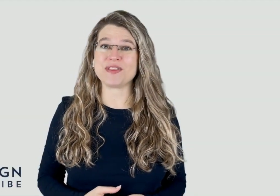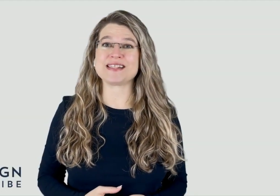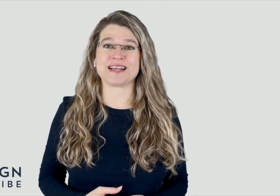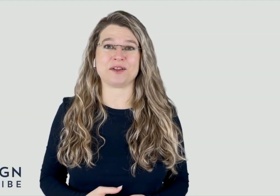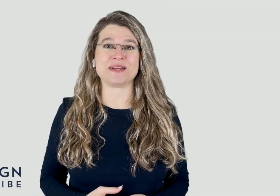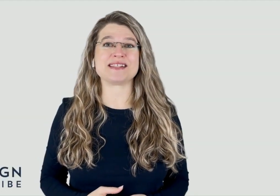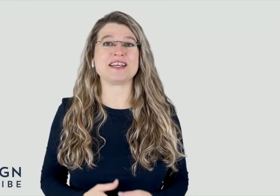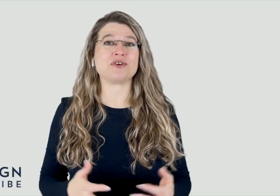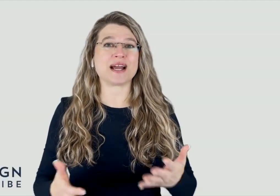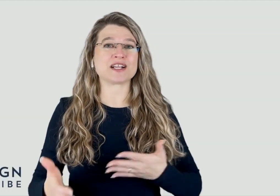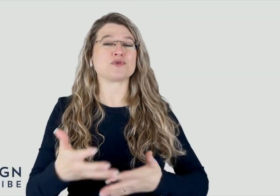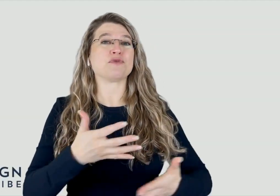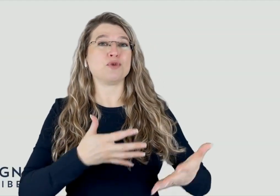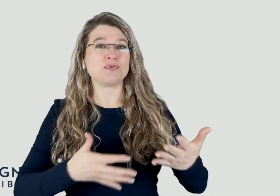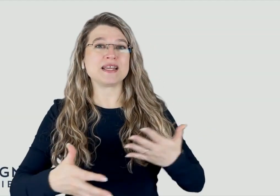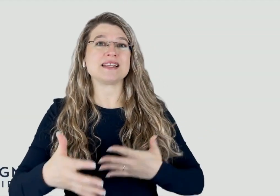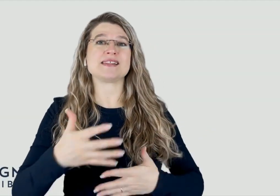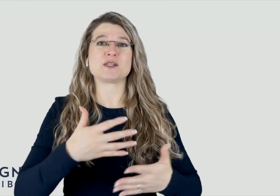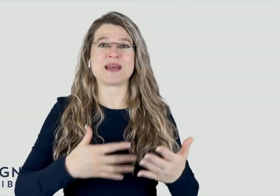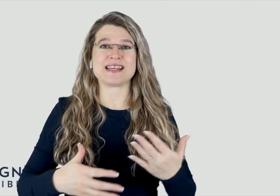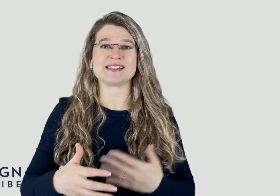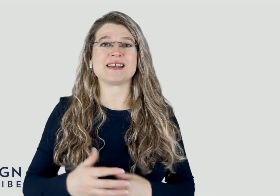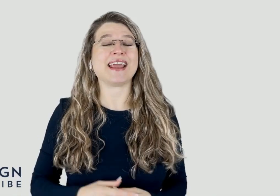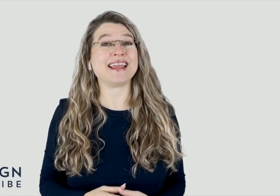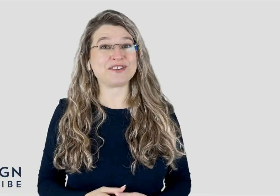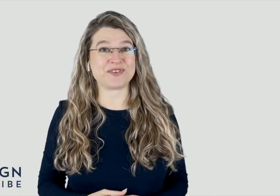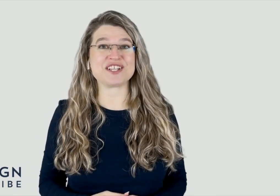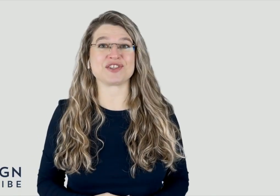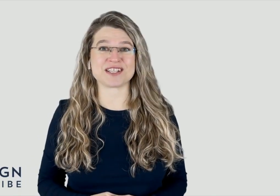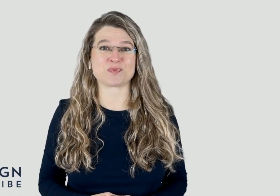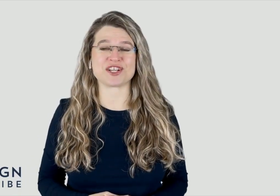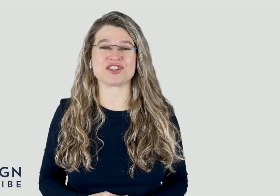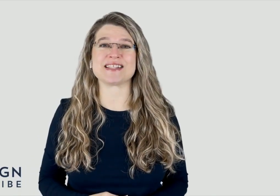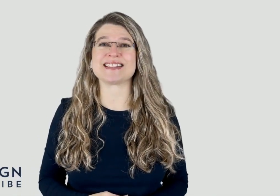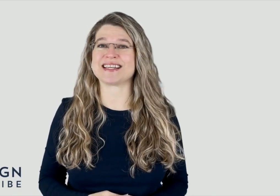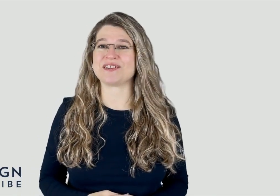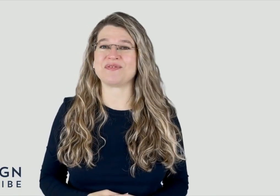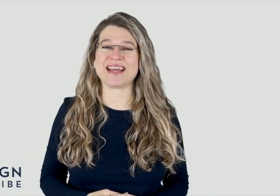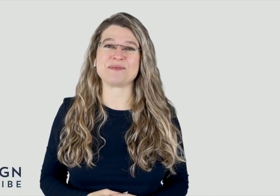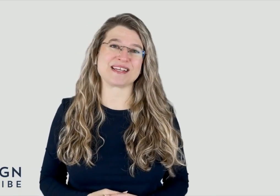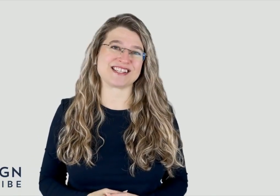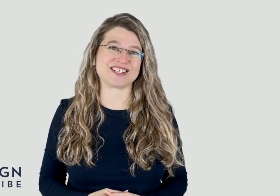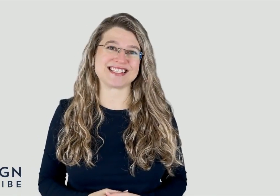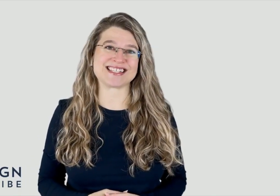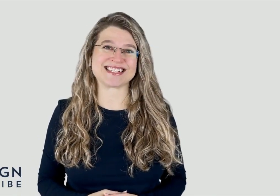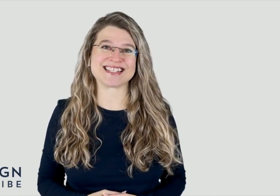these elements interact with movement, space, and facial expressions to convey messages.